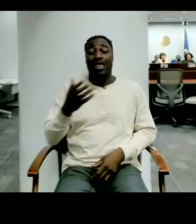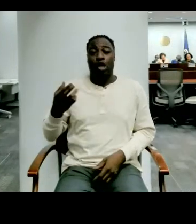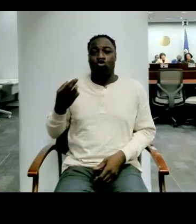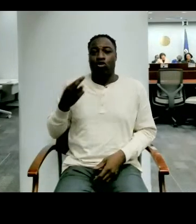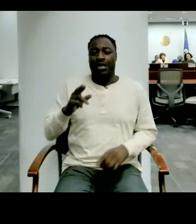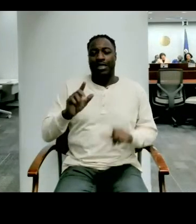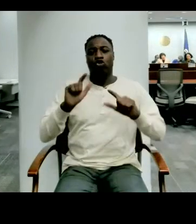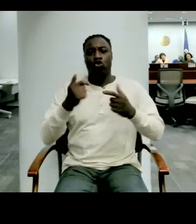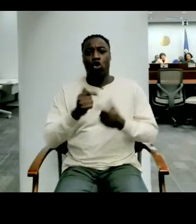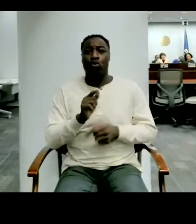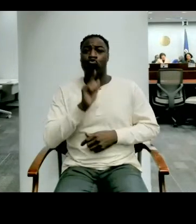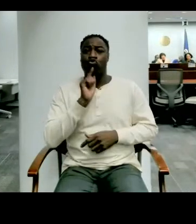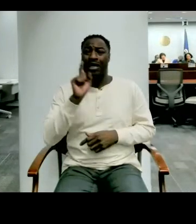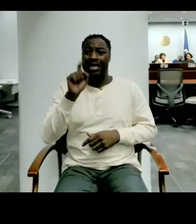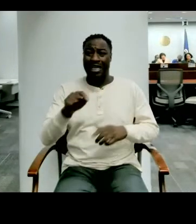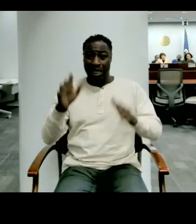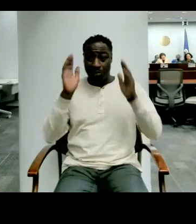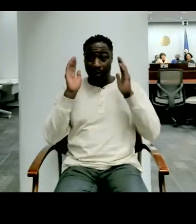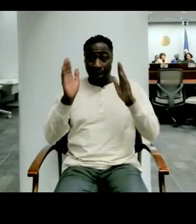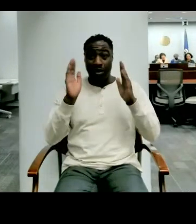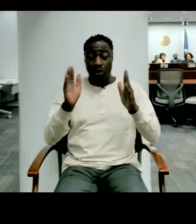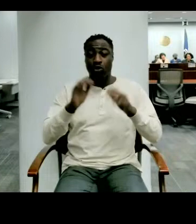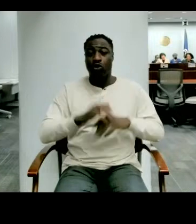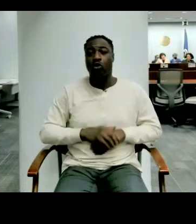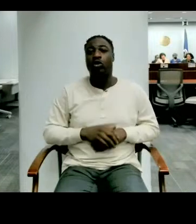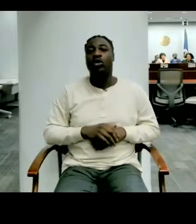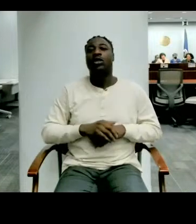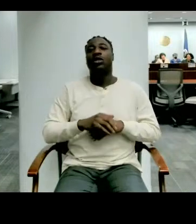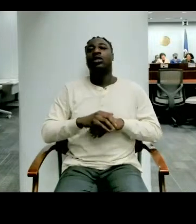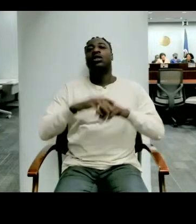to pay close attention to is actually the government's position in litigation.